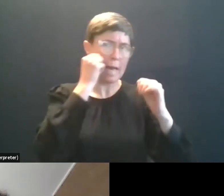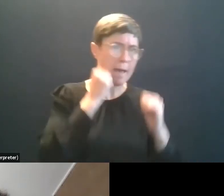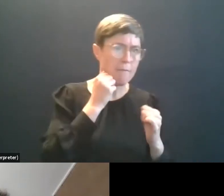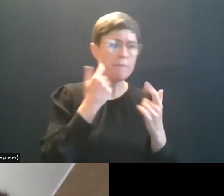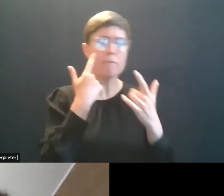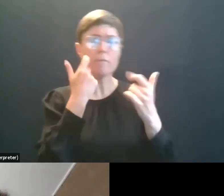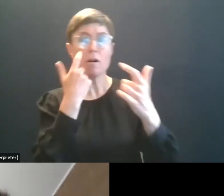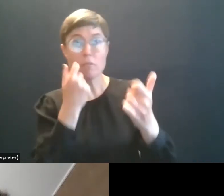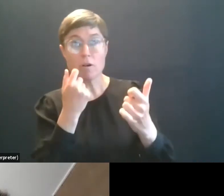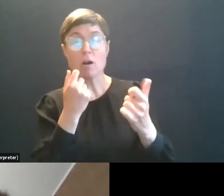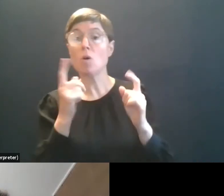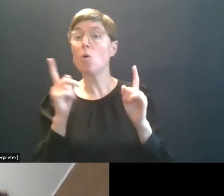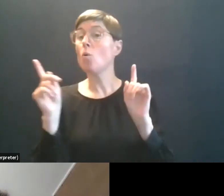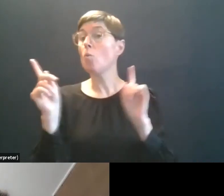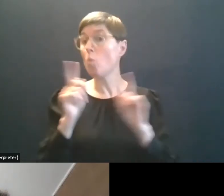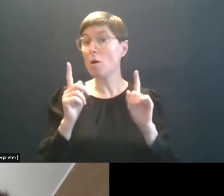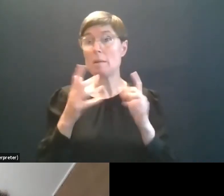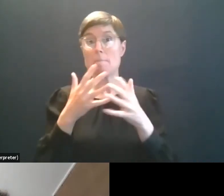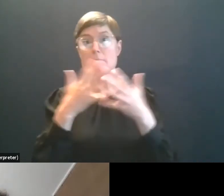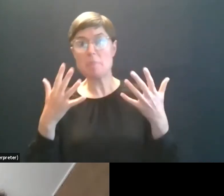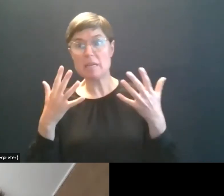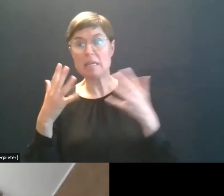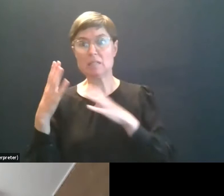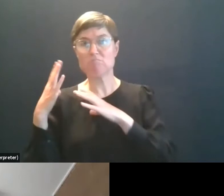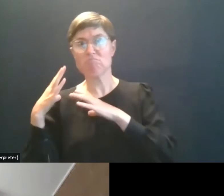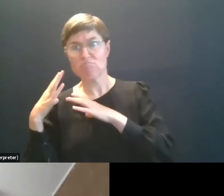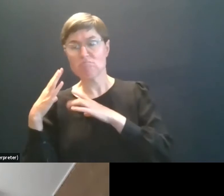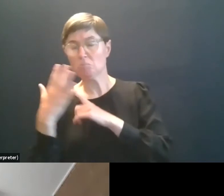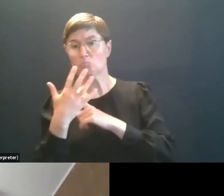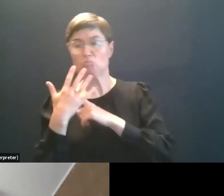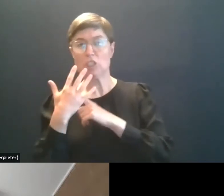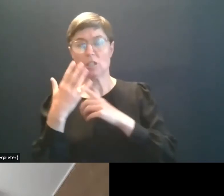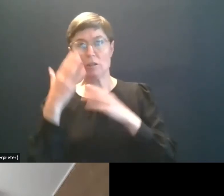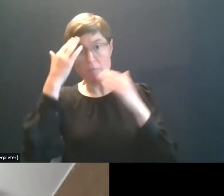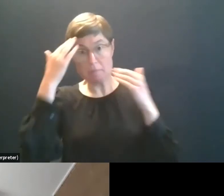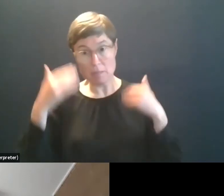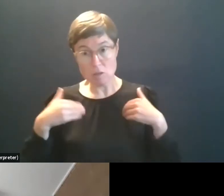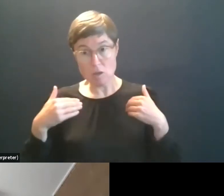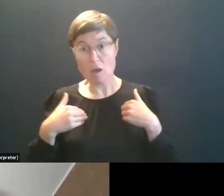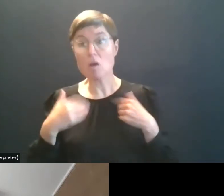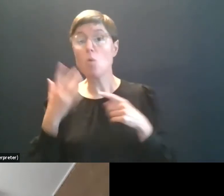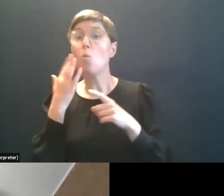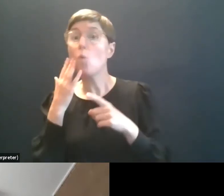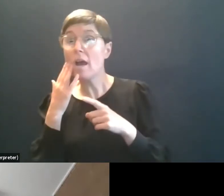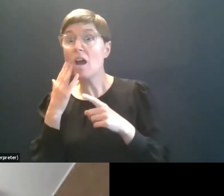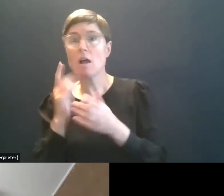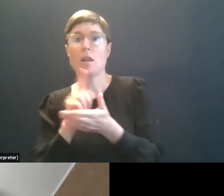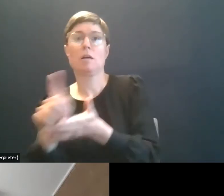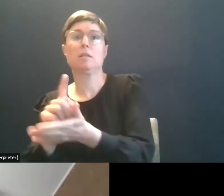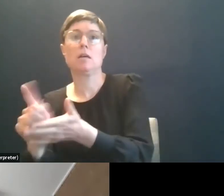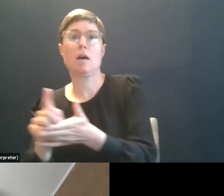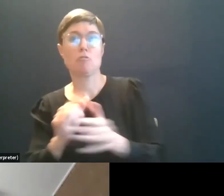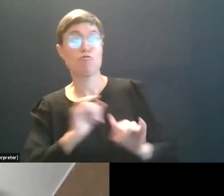mental health pressures can happen after the urgency of the crisis has receded. We know,